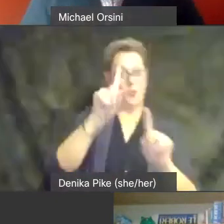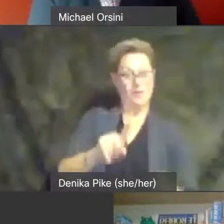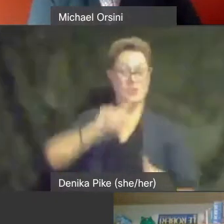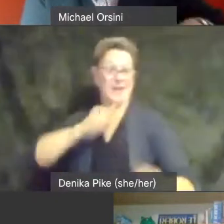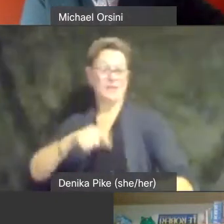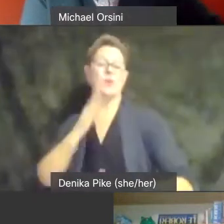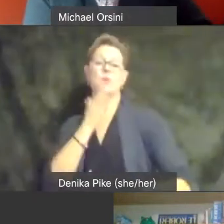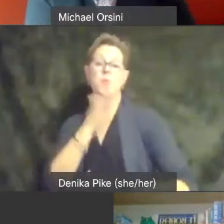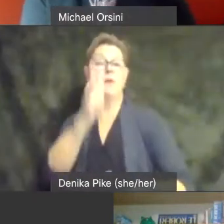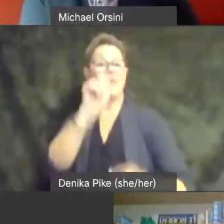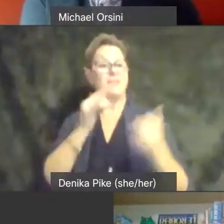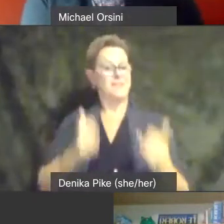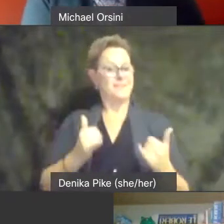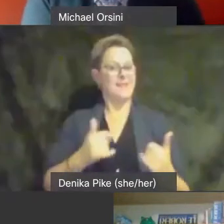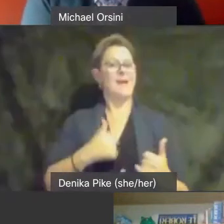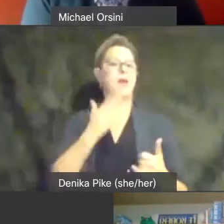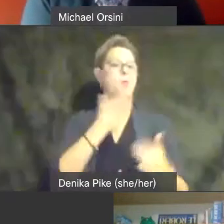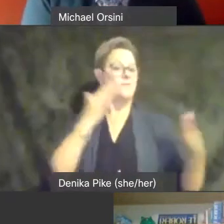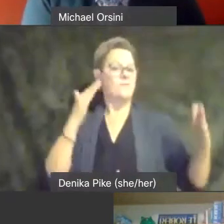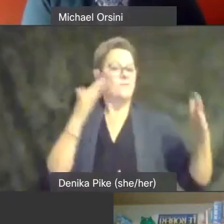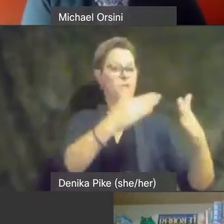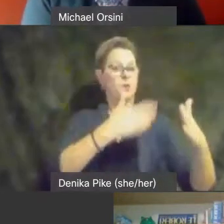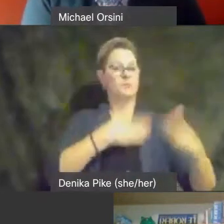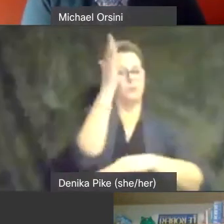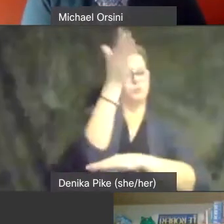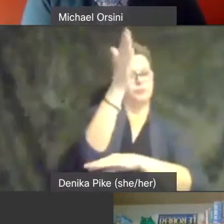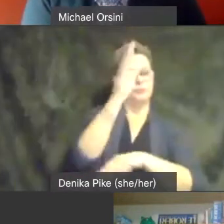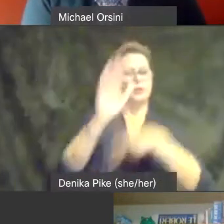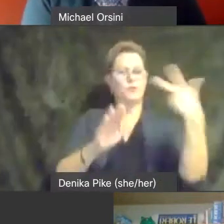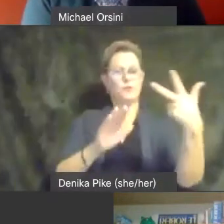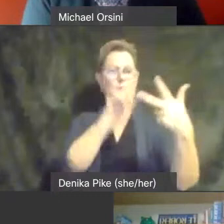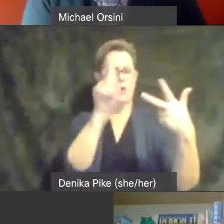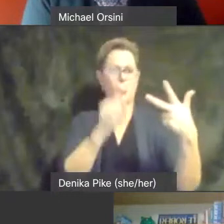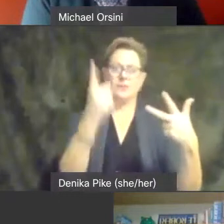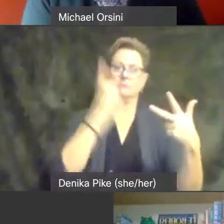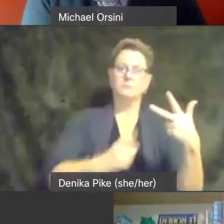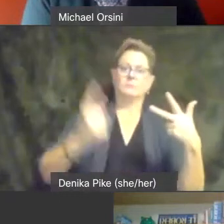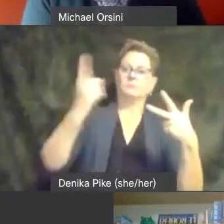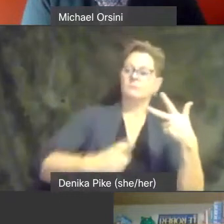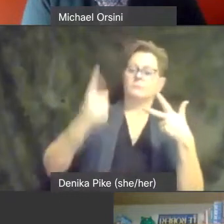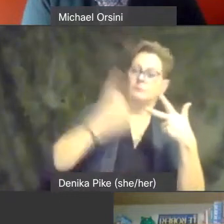I'm actually going to frame my talk around the 3 questions I get asked the most about COVID-19.